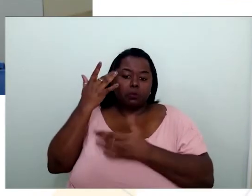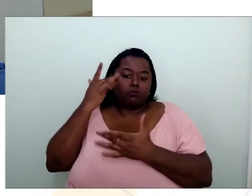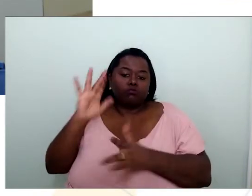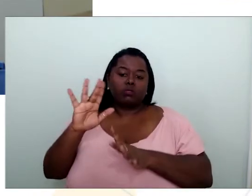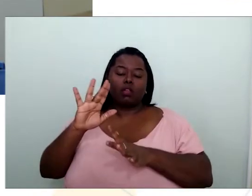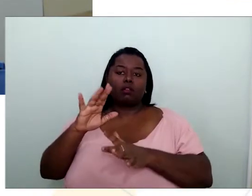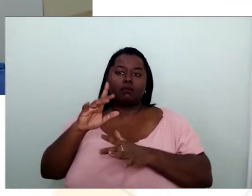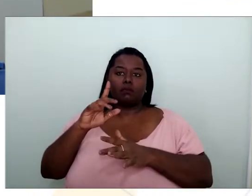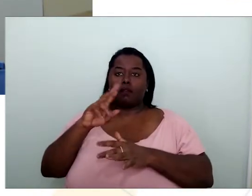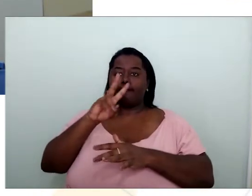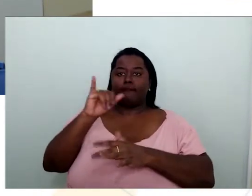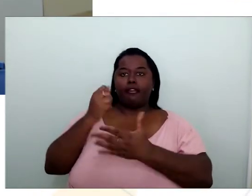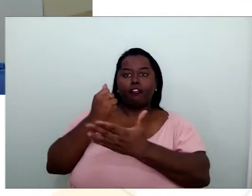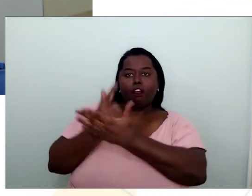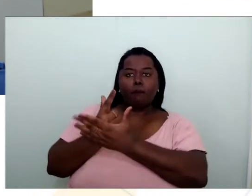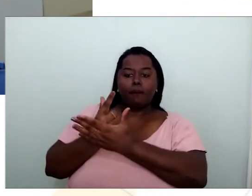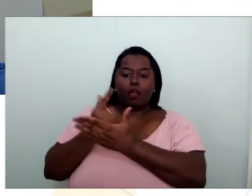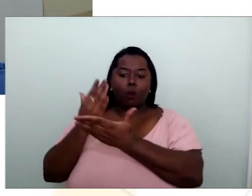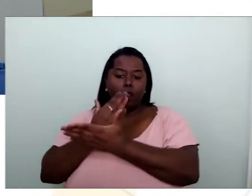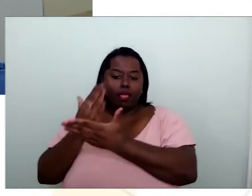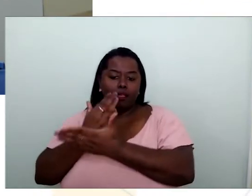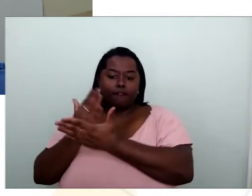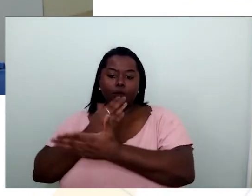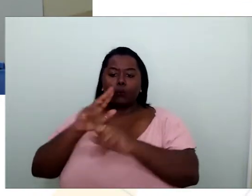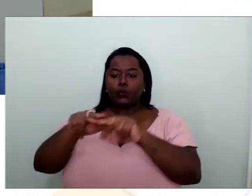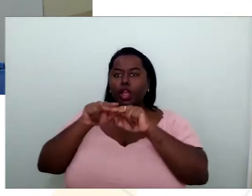world you might say alright, I'm not gonna buy the textbook because it